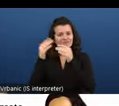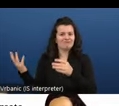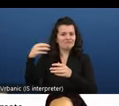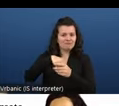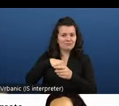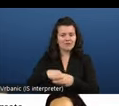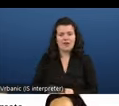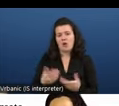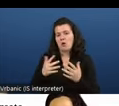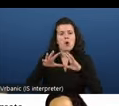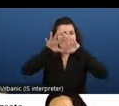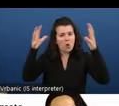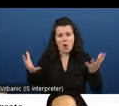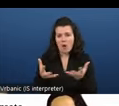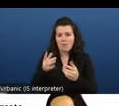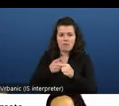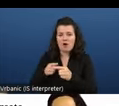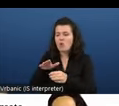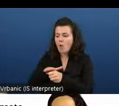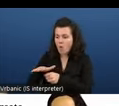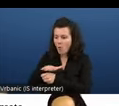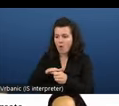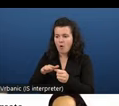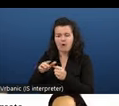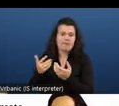local legislation, but not just because 15:18:48 it's legislation, because ultimately